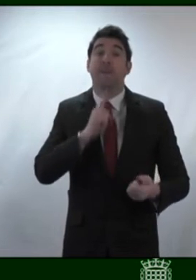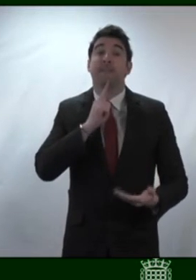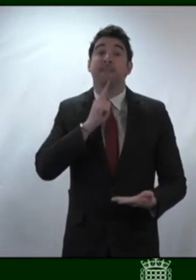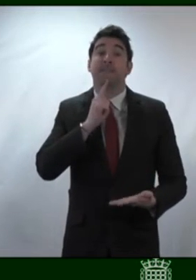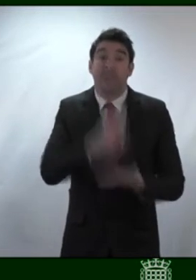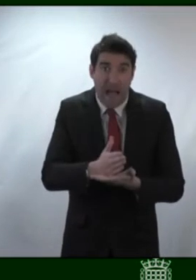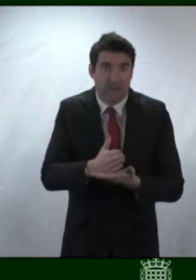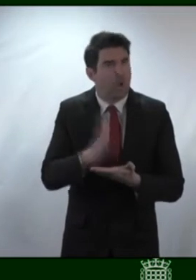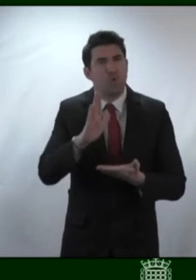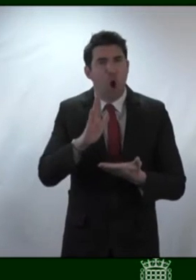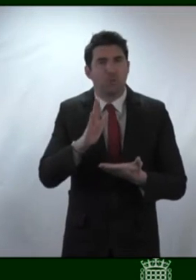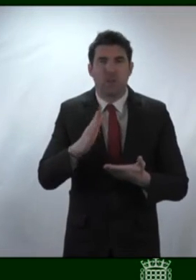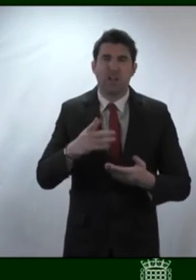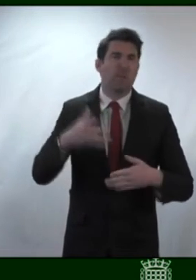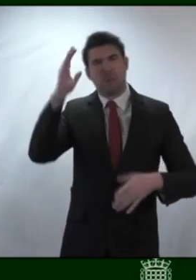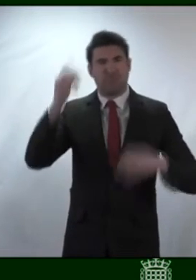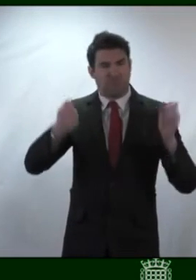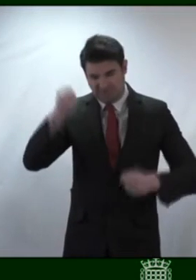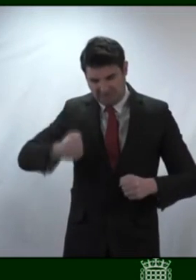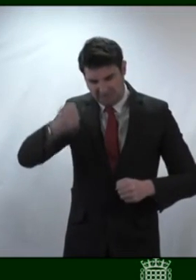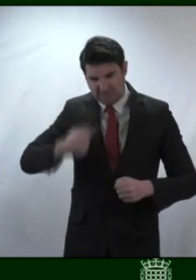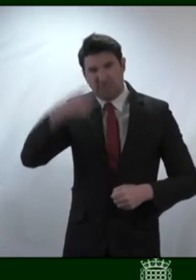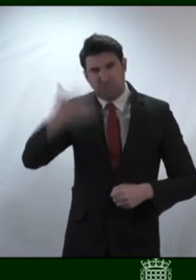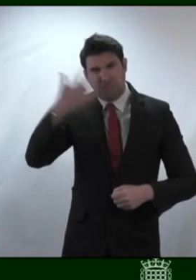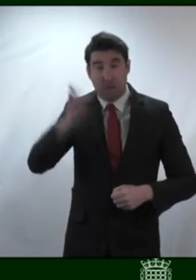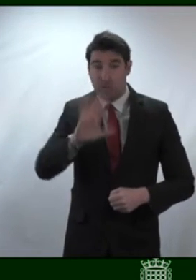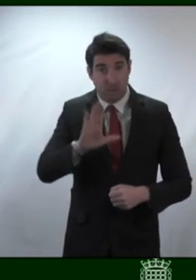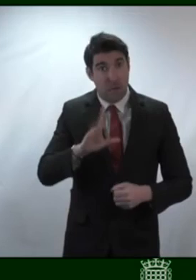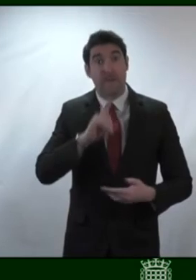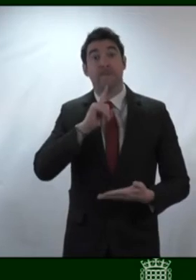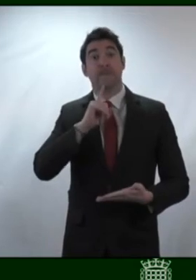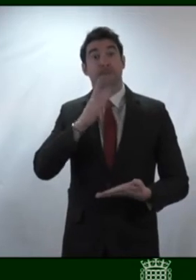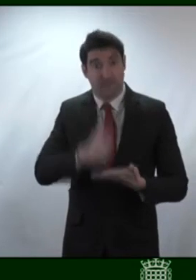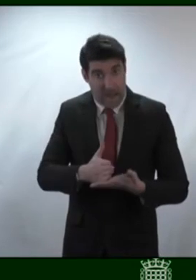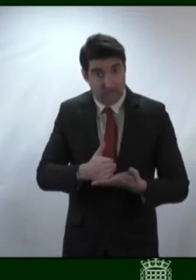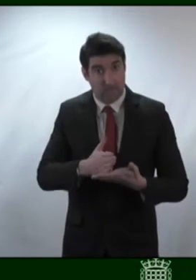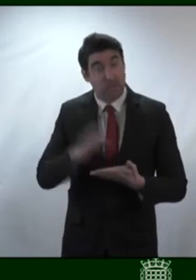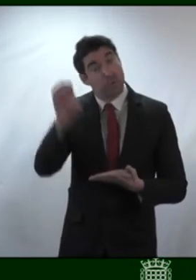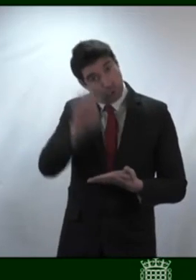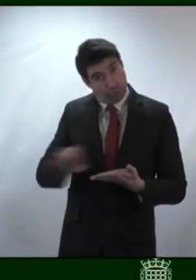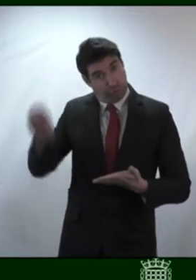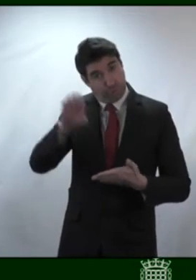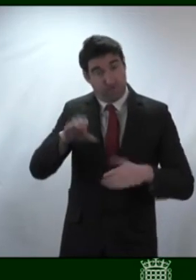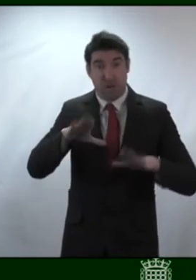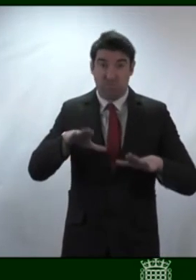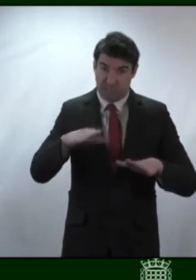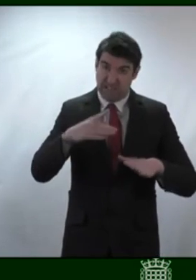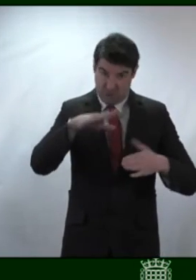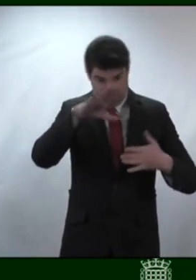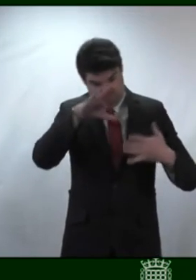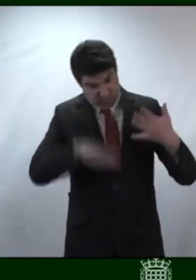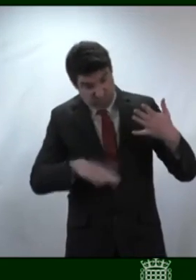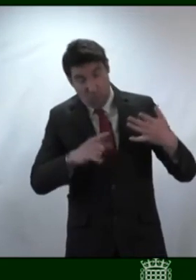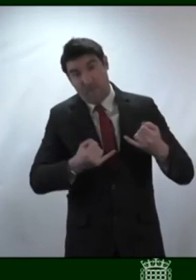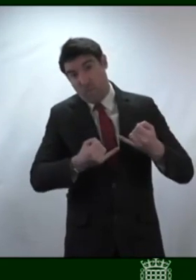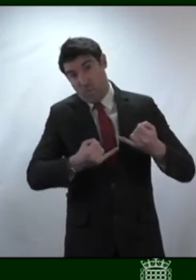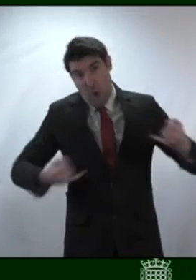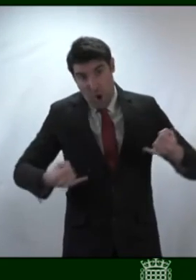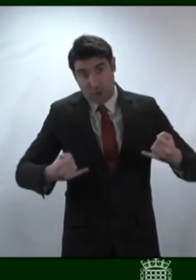in Europe and the worst economic damage. This is the last PMQs of the year, and I for